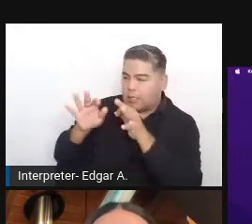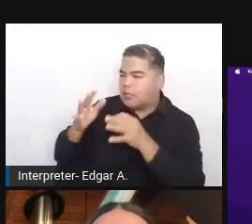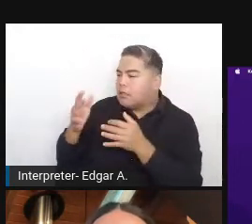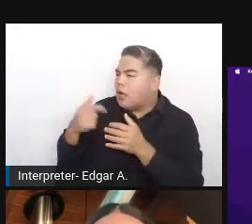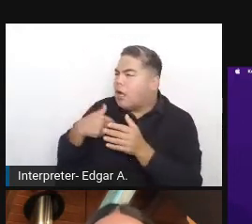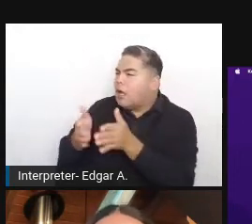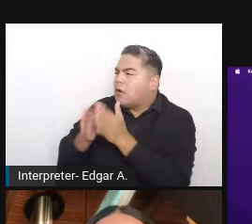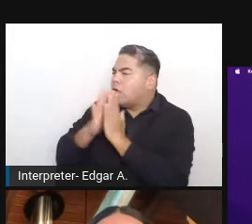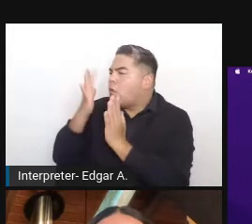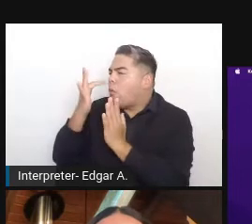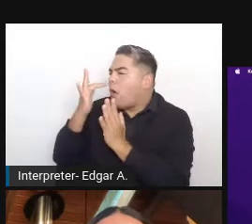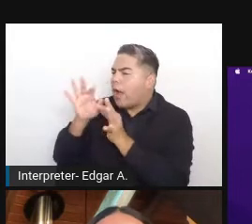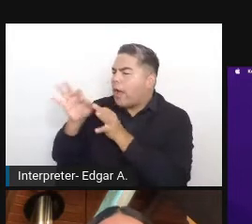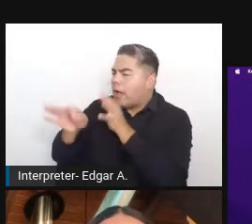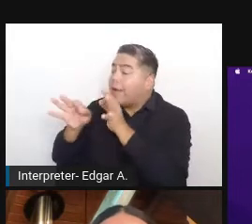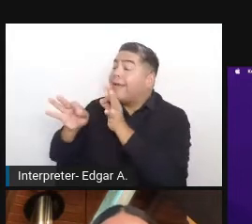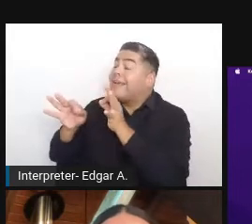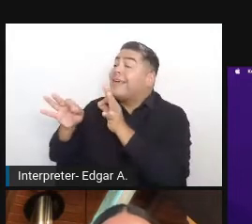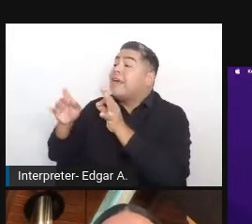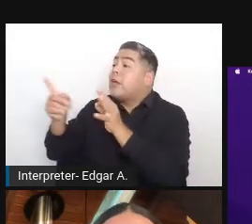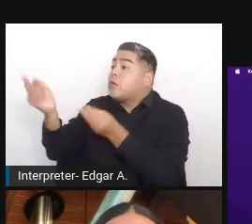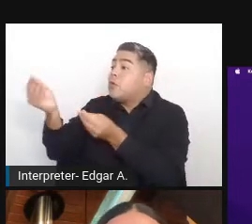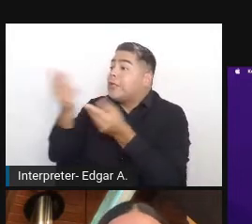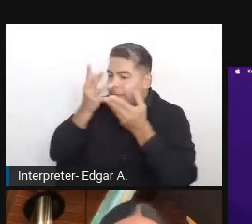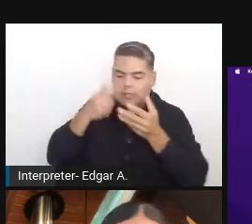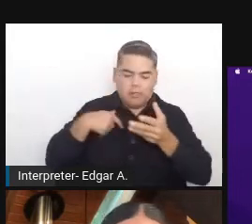For example, if you are asking for demographic information,